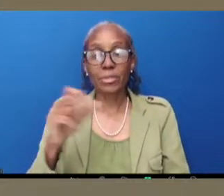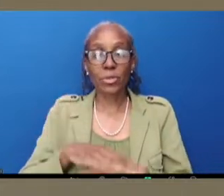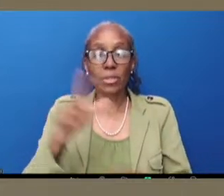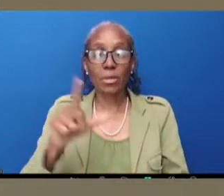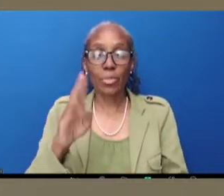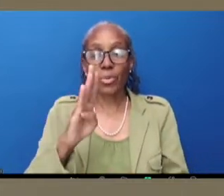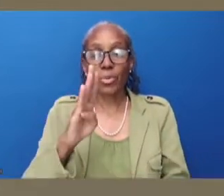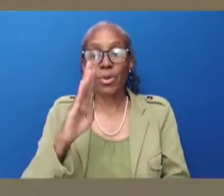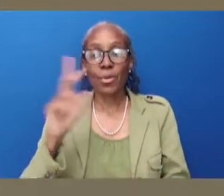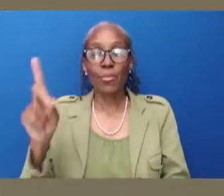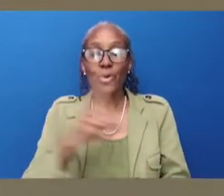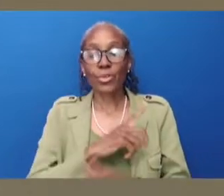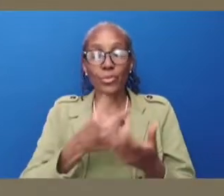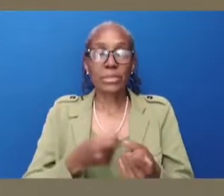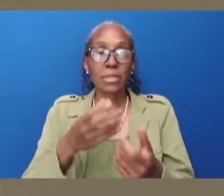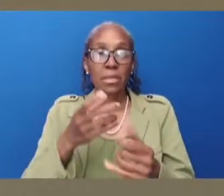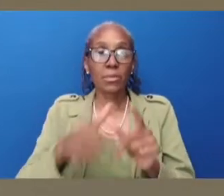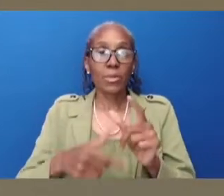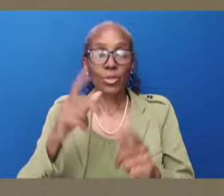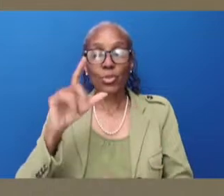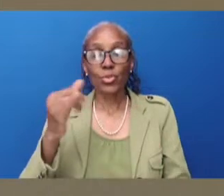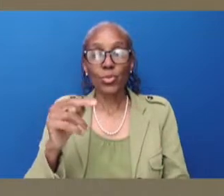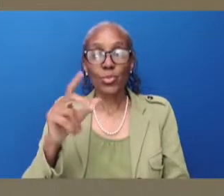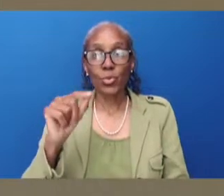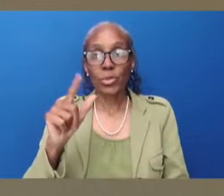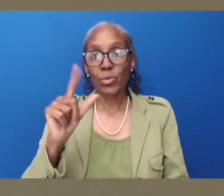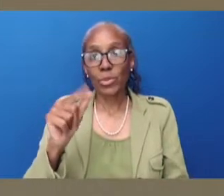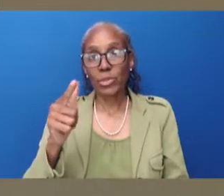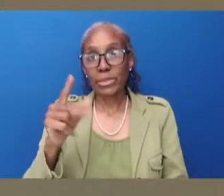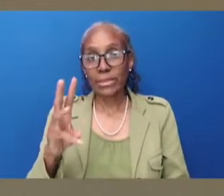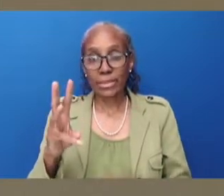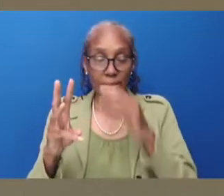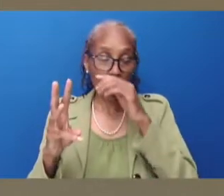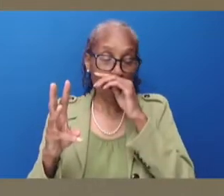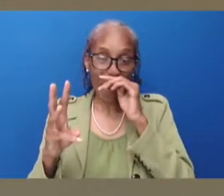TERM EXTENSION REQUEST FOR